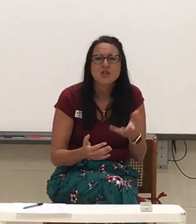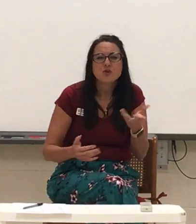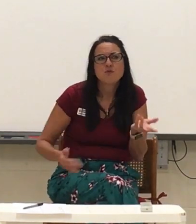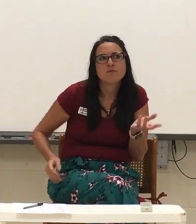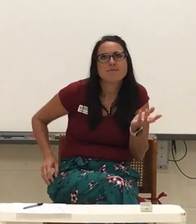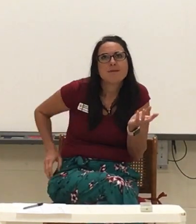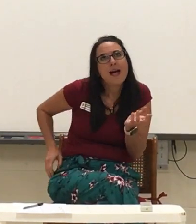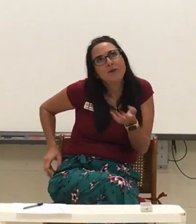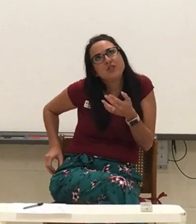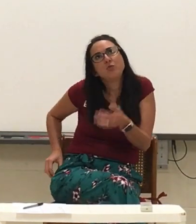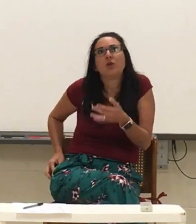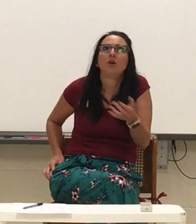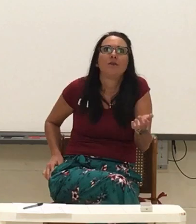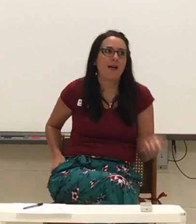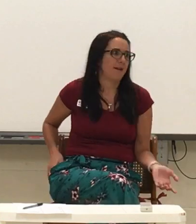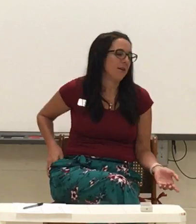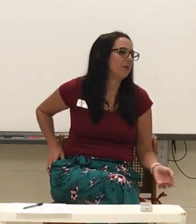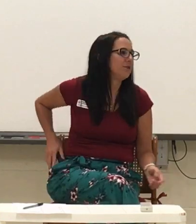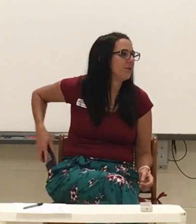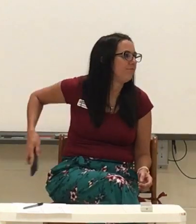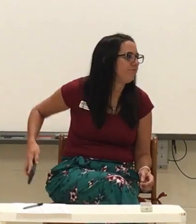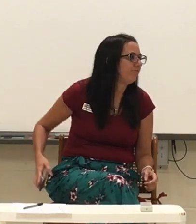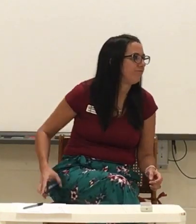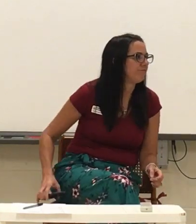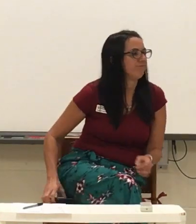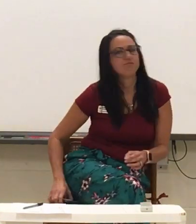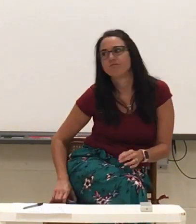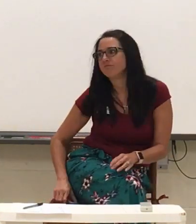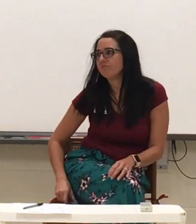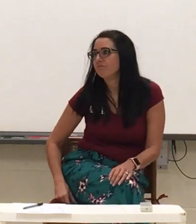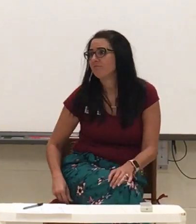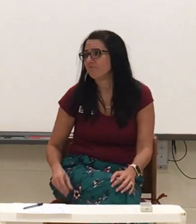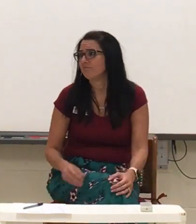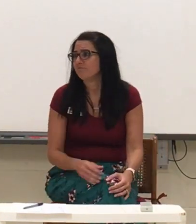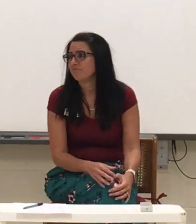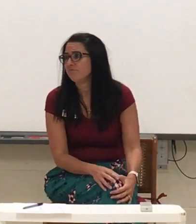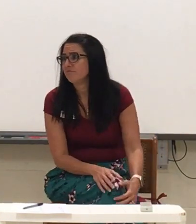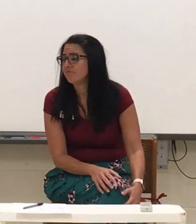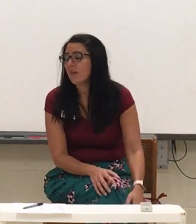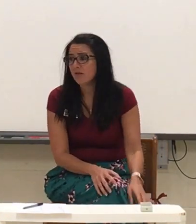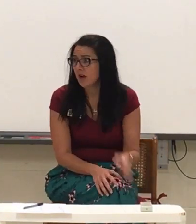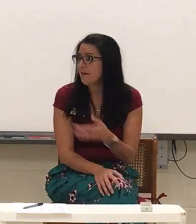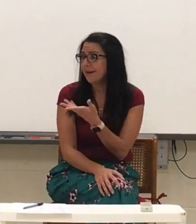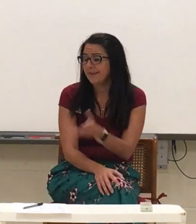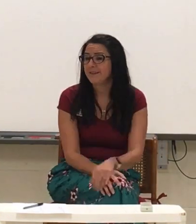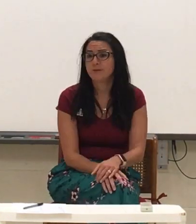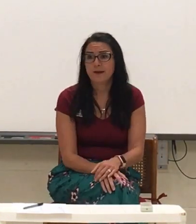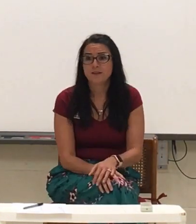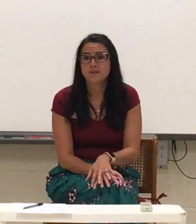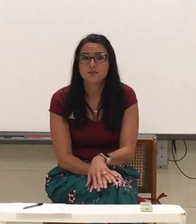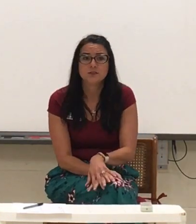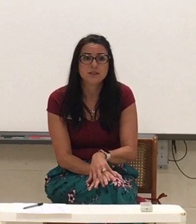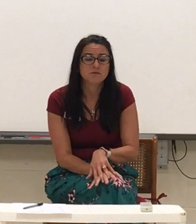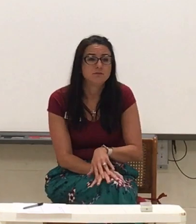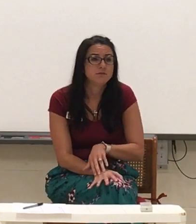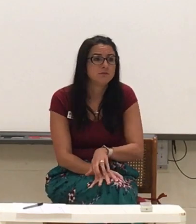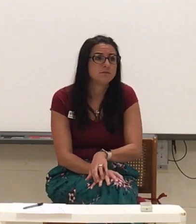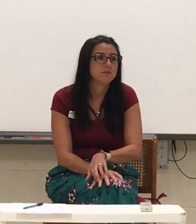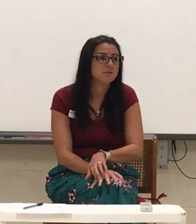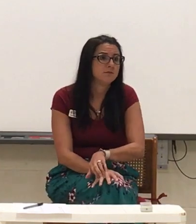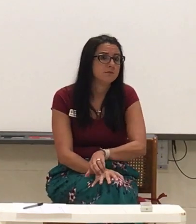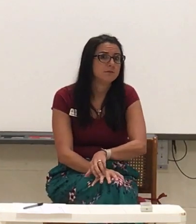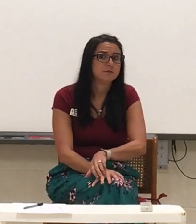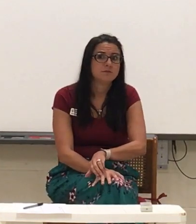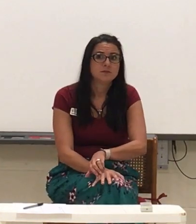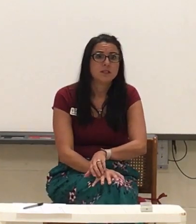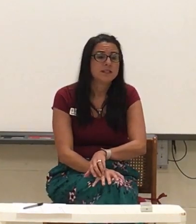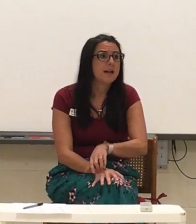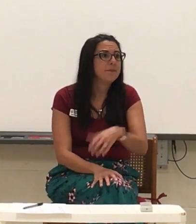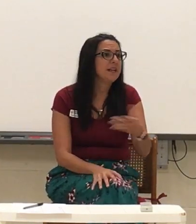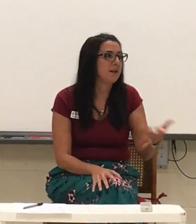you how did you learn that language okay hearing your parents do it kind of being